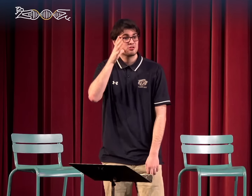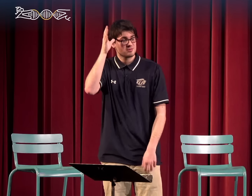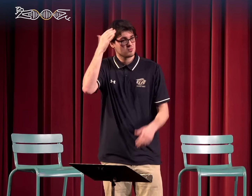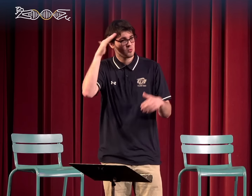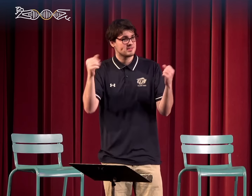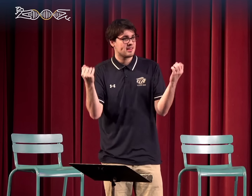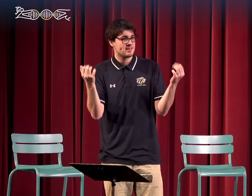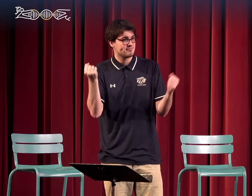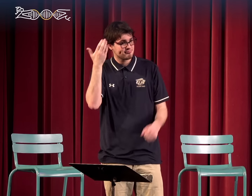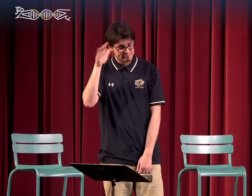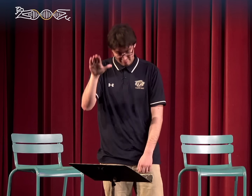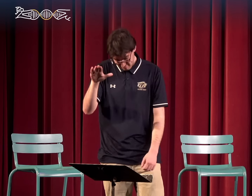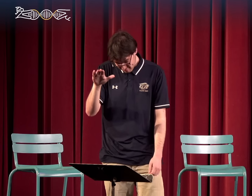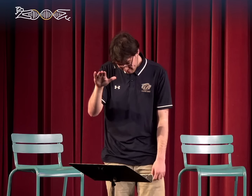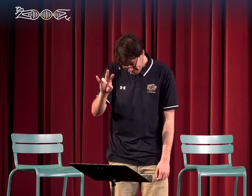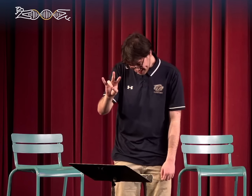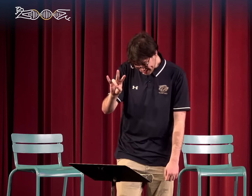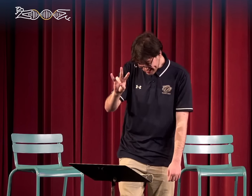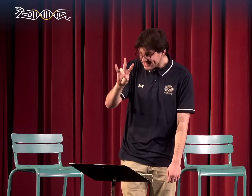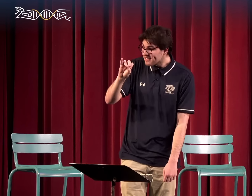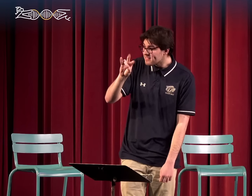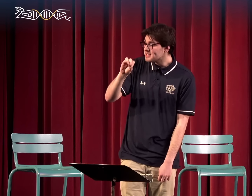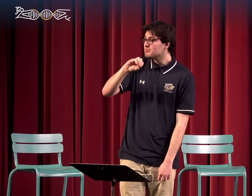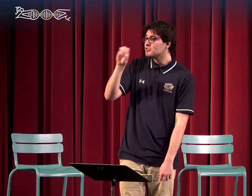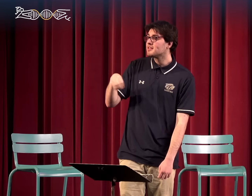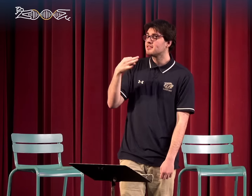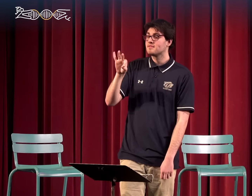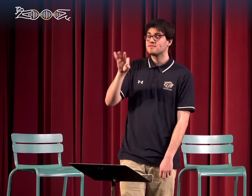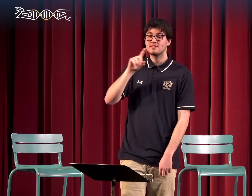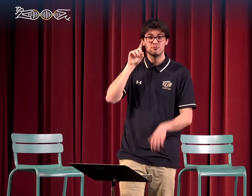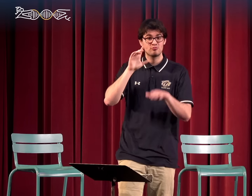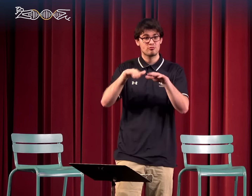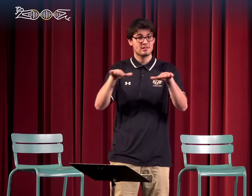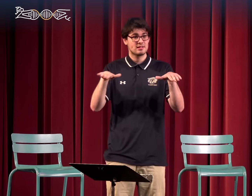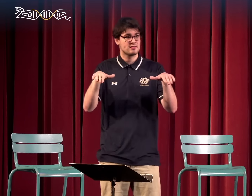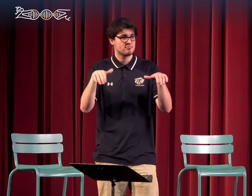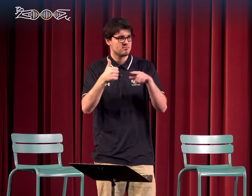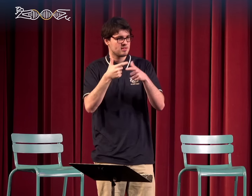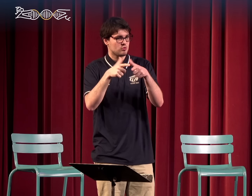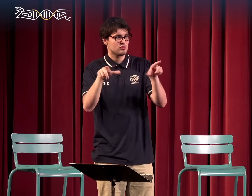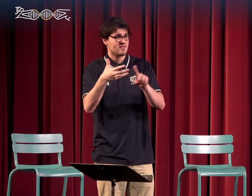how to sign. And 70% of those Deaf children are language deprived.